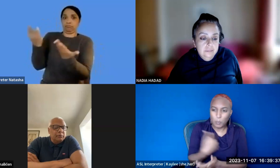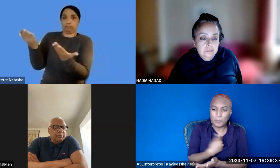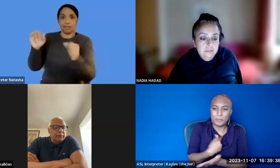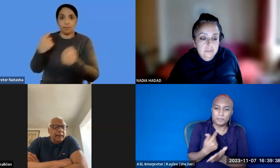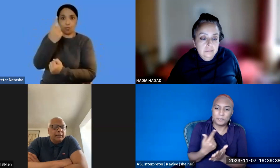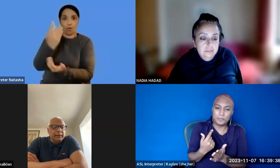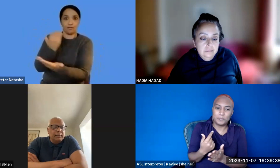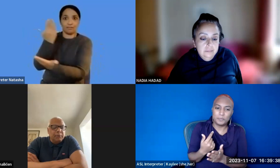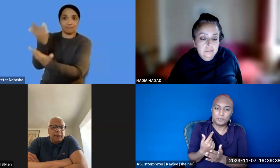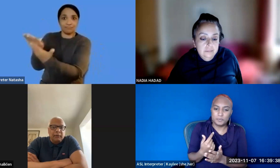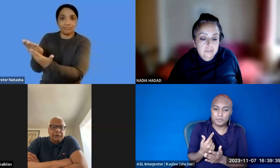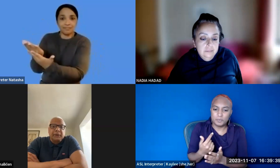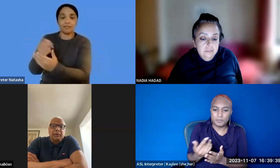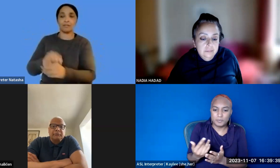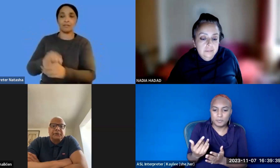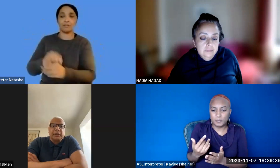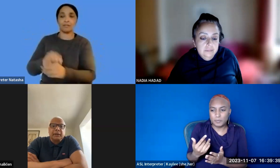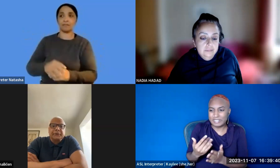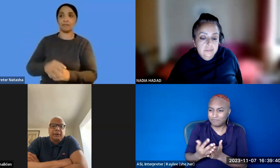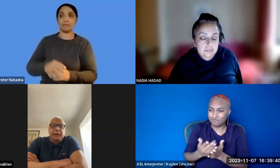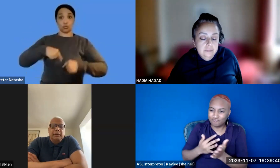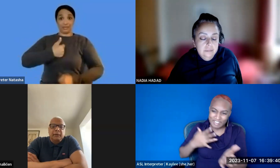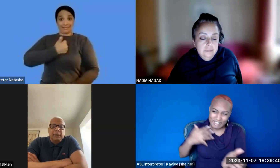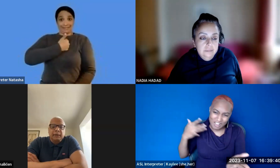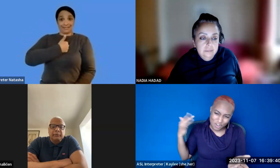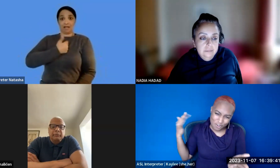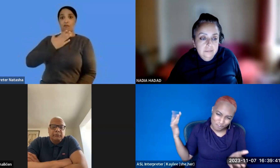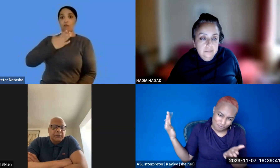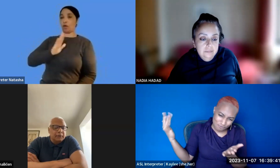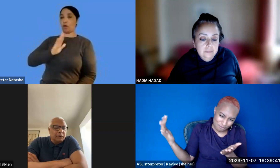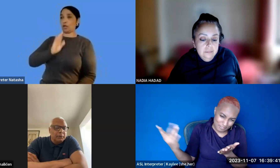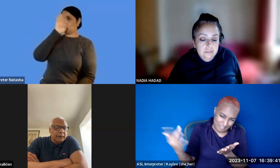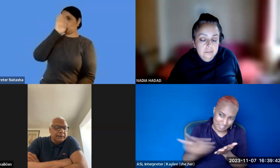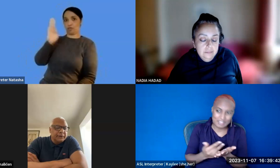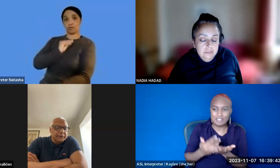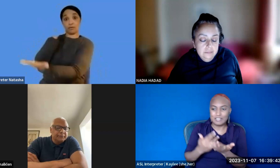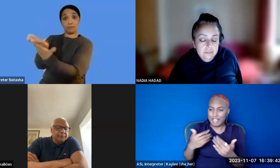to directly apply ourselves as a southern organisation.